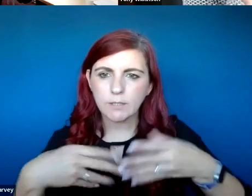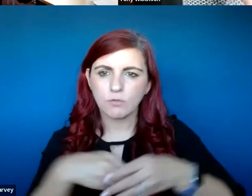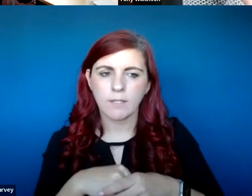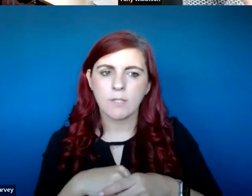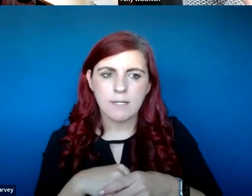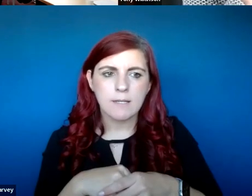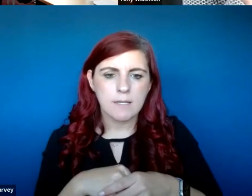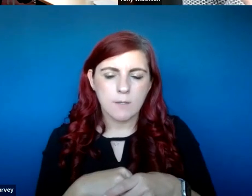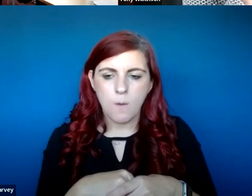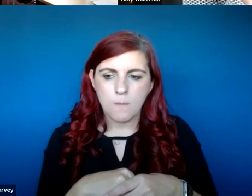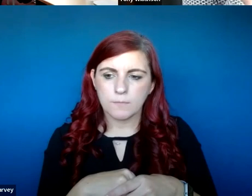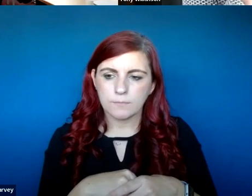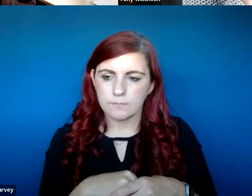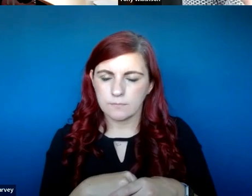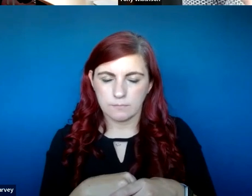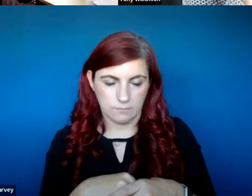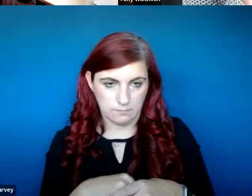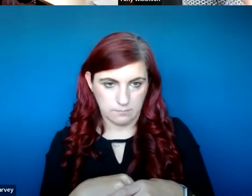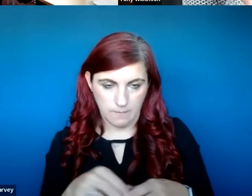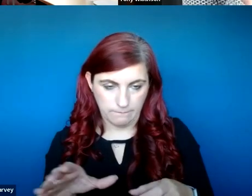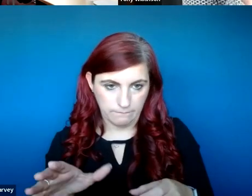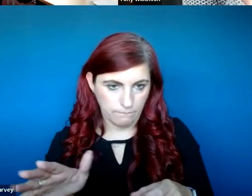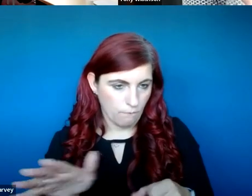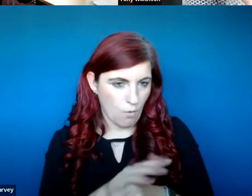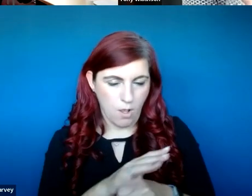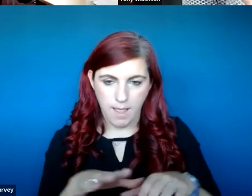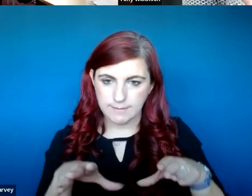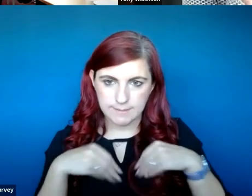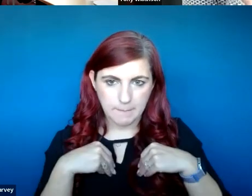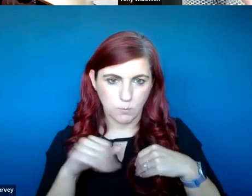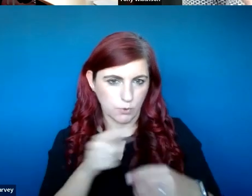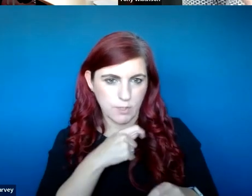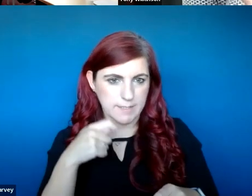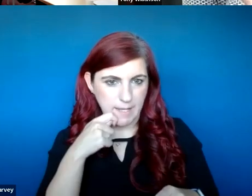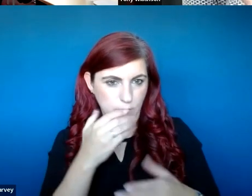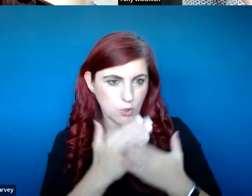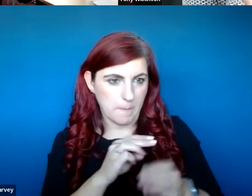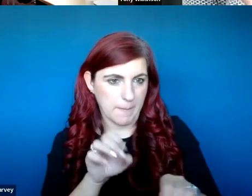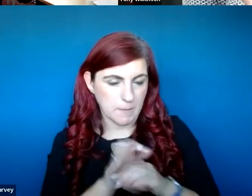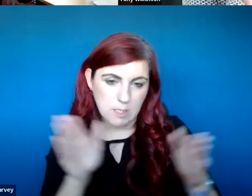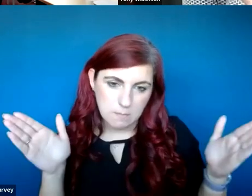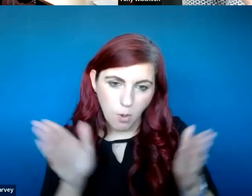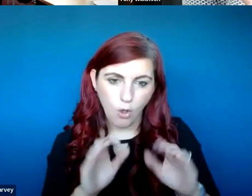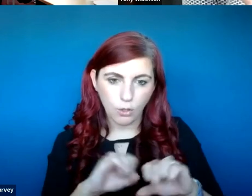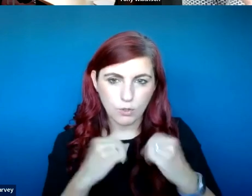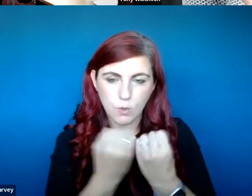So I completely accept that for some people smaller social networks are very